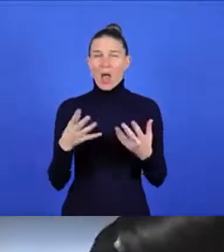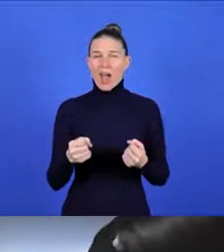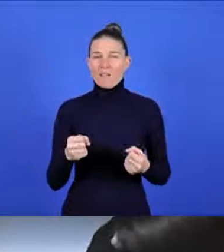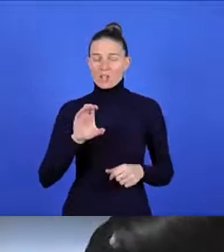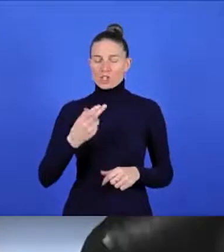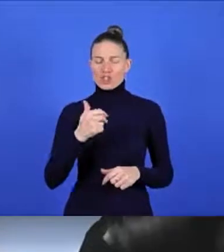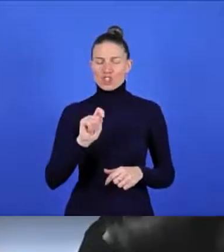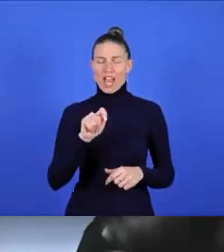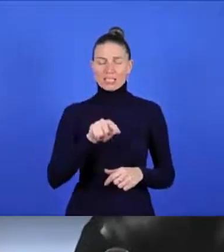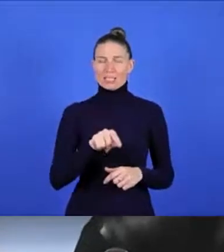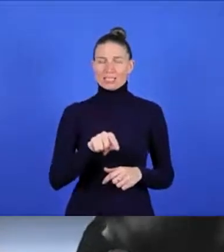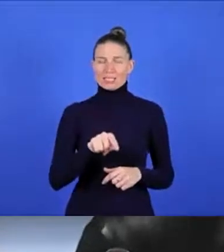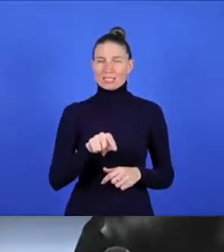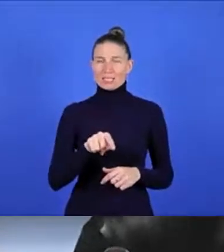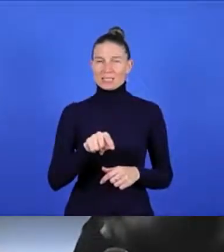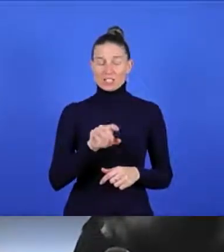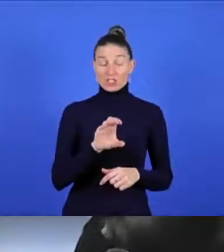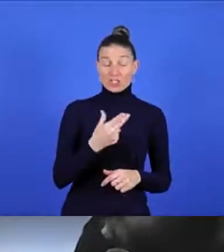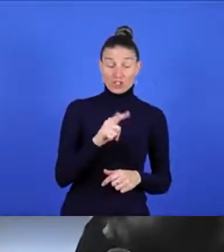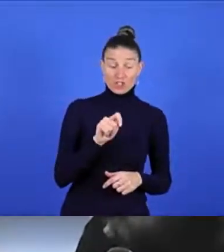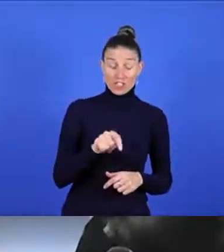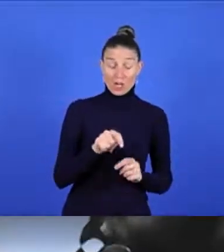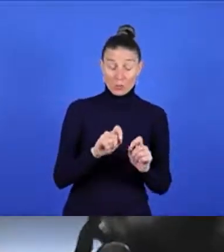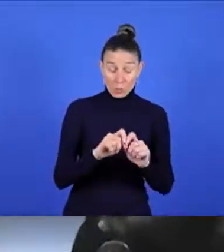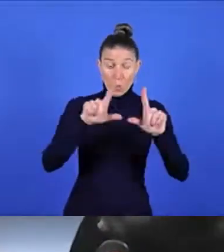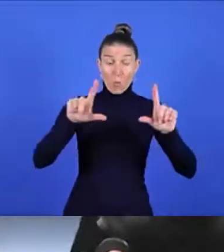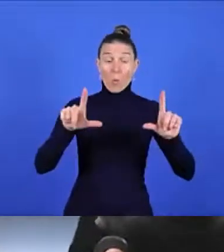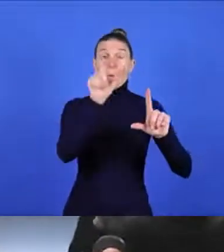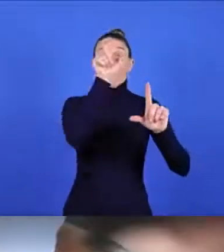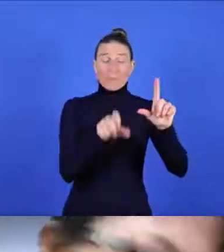way is to go to the chat of